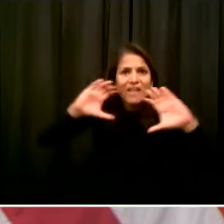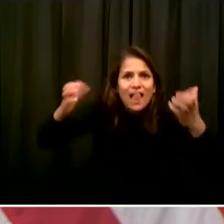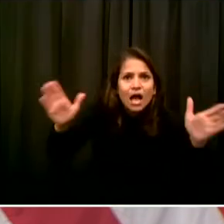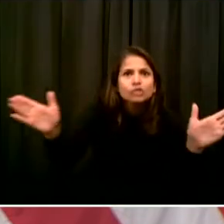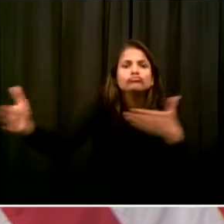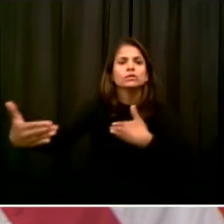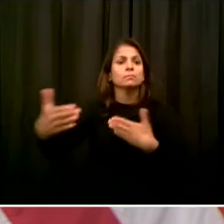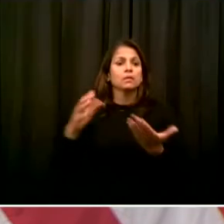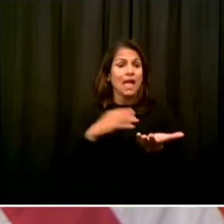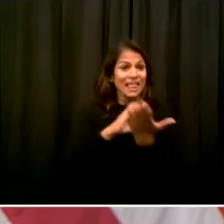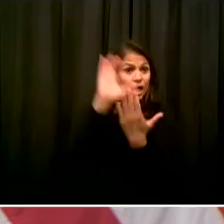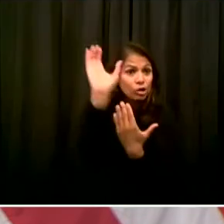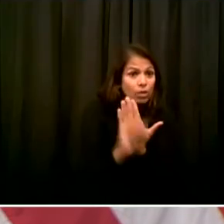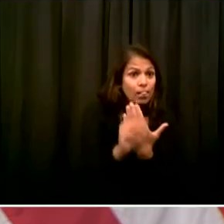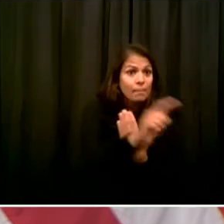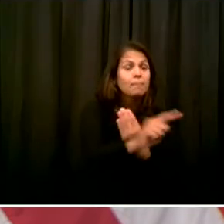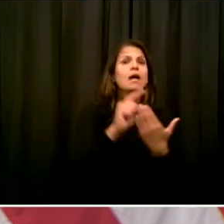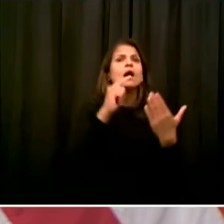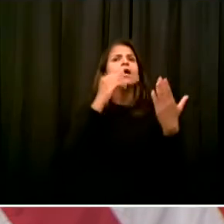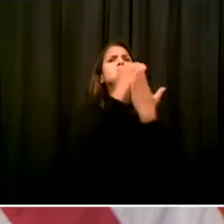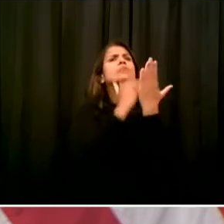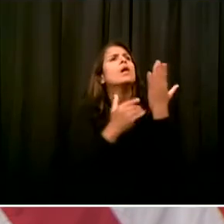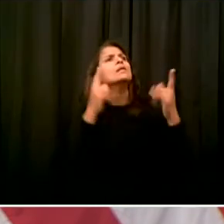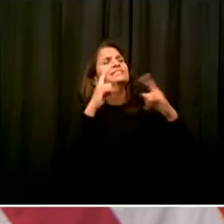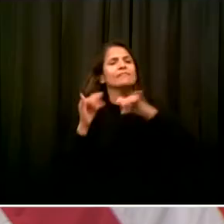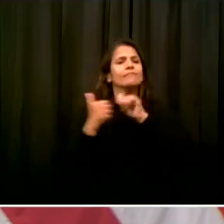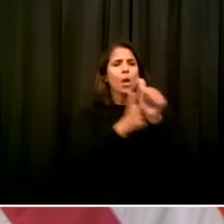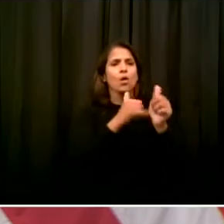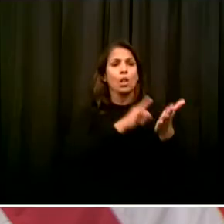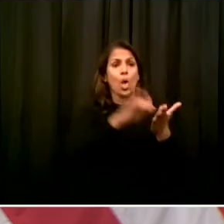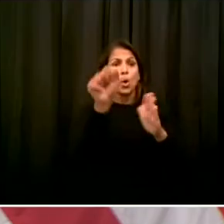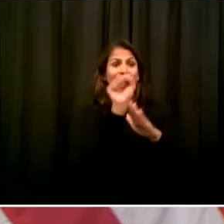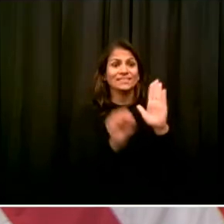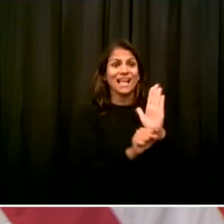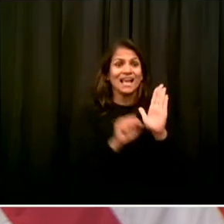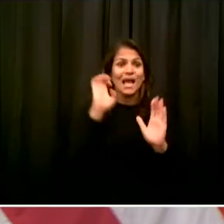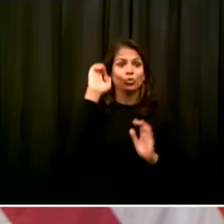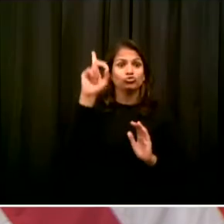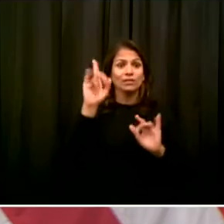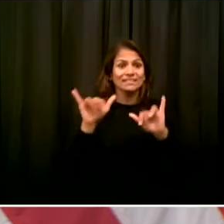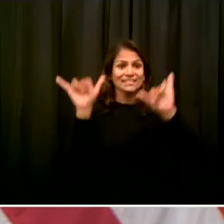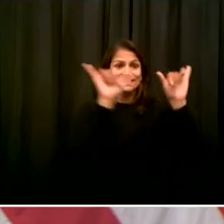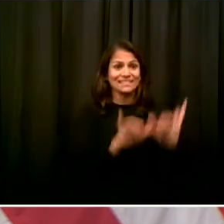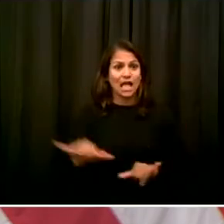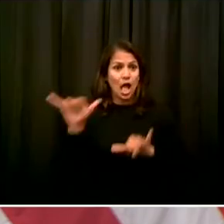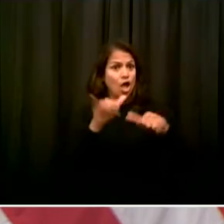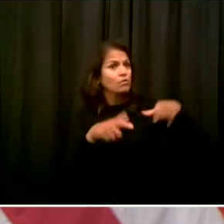PLANS, THEY WILLE BPRREOGSSING TO THE CURRICULUM BAS OEDN ATSTE ANSTDARDS.